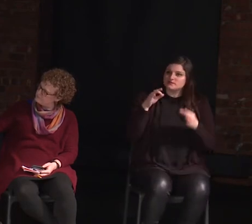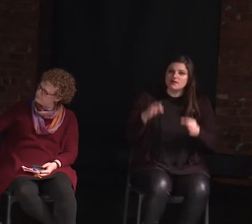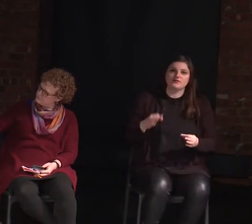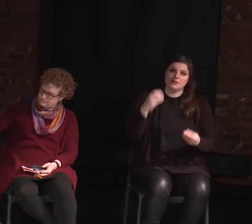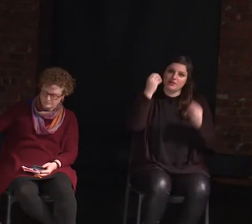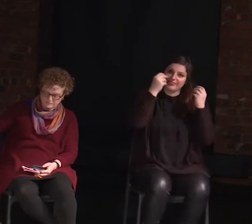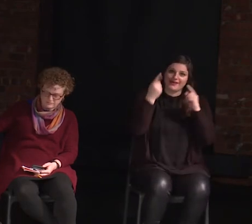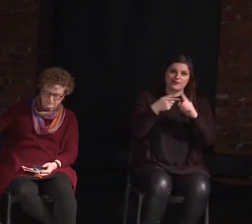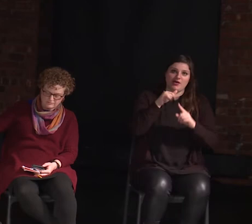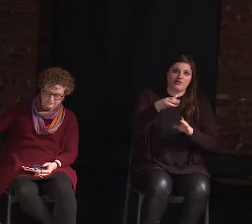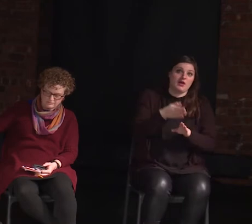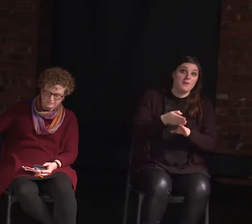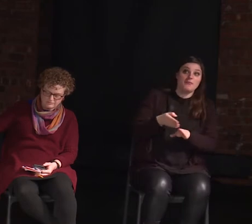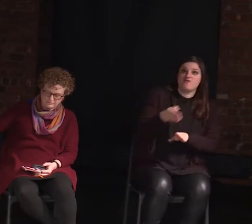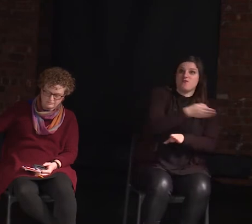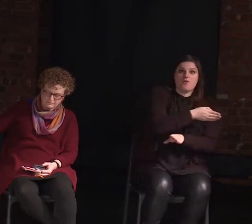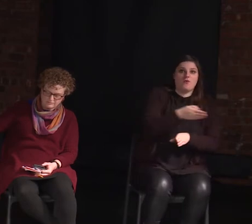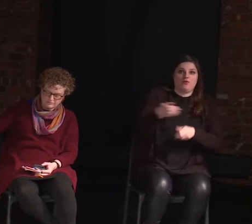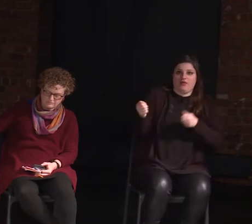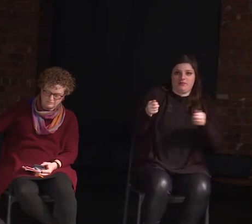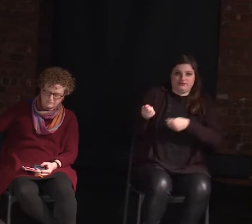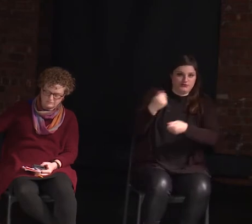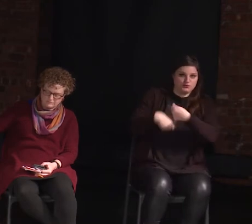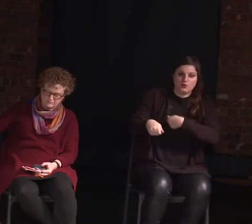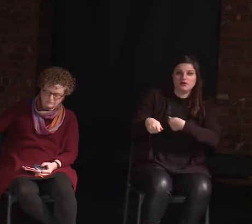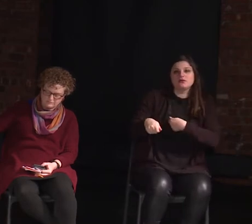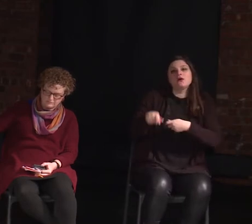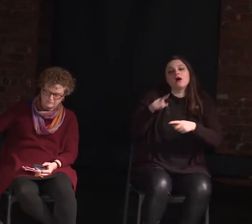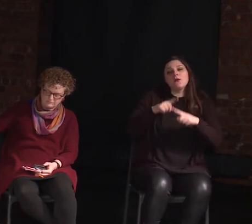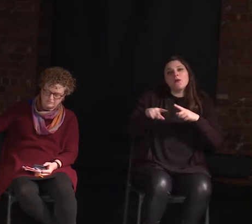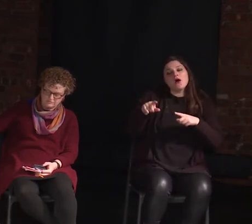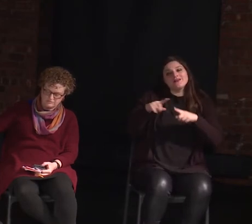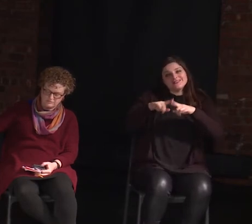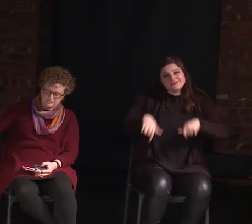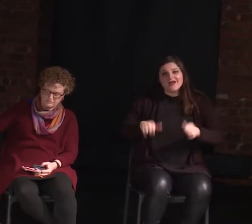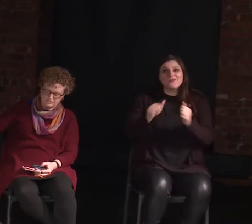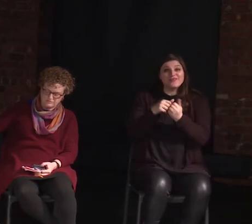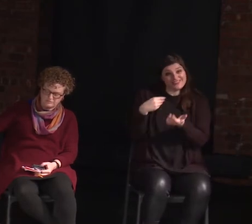We were thinking about even in the funding world, there are the haves and the have-nots,